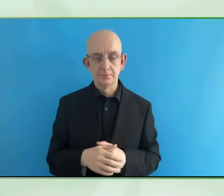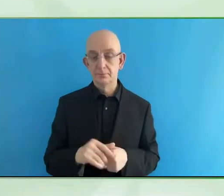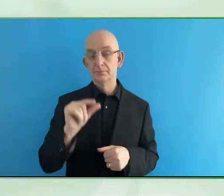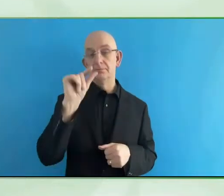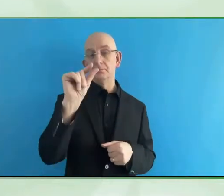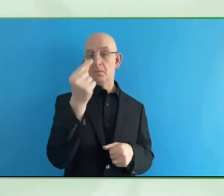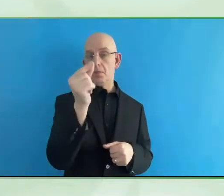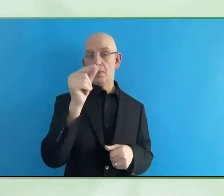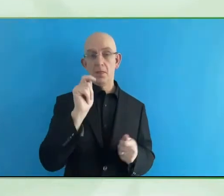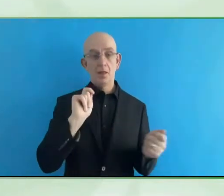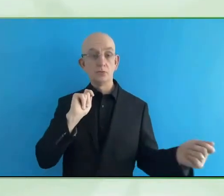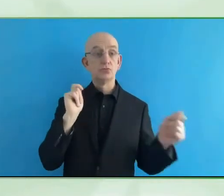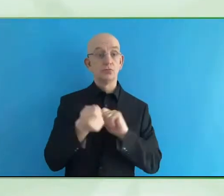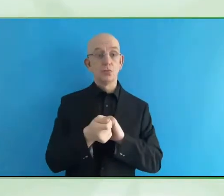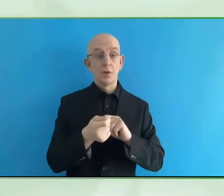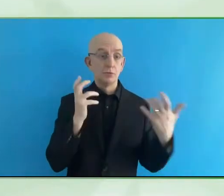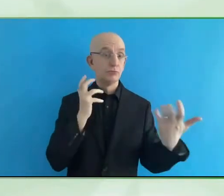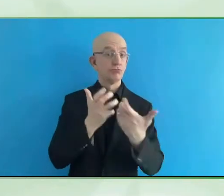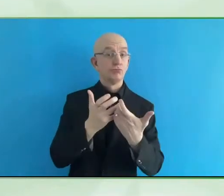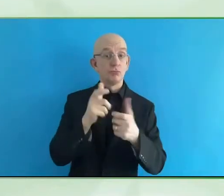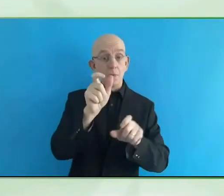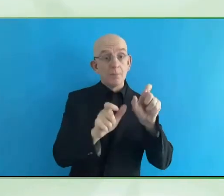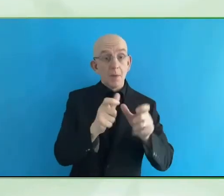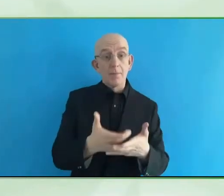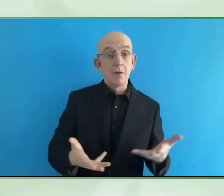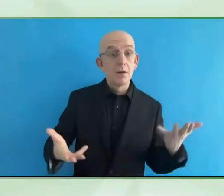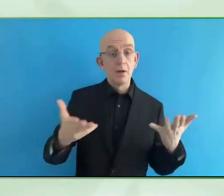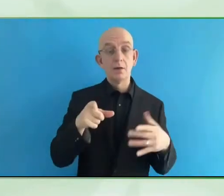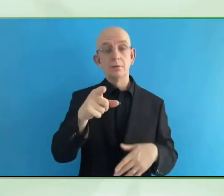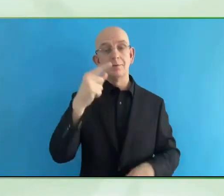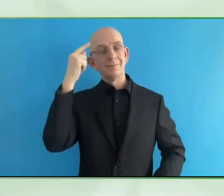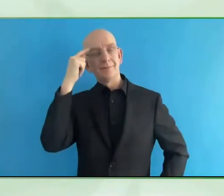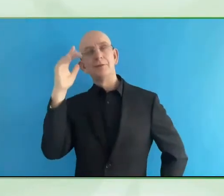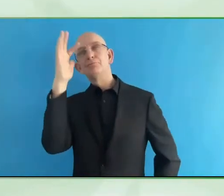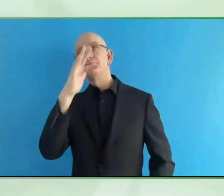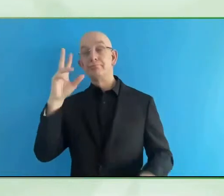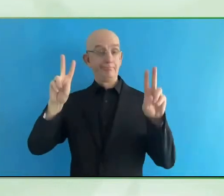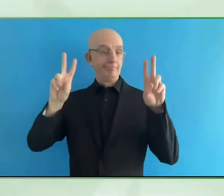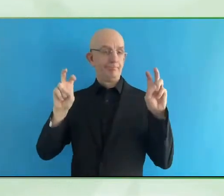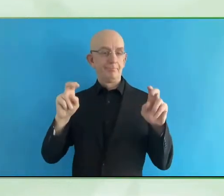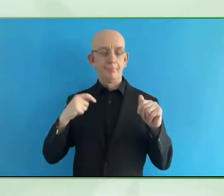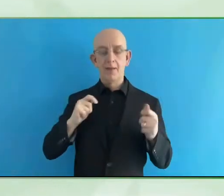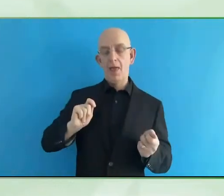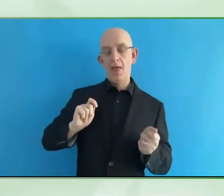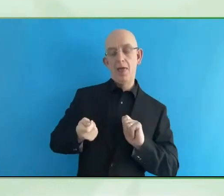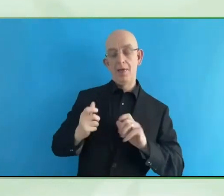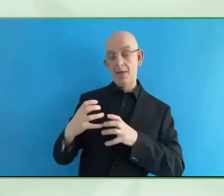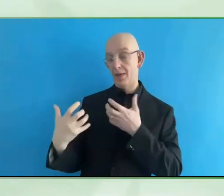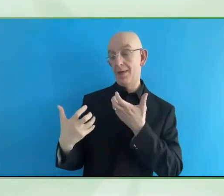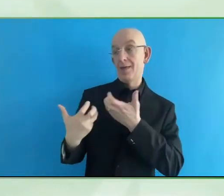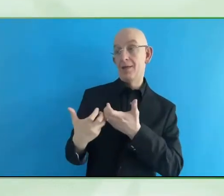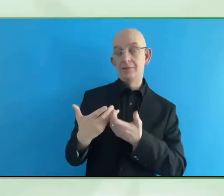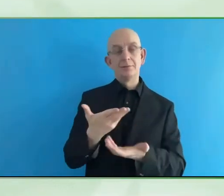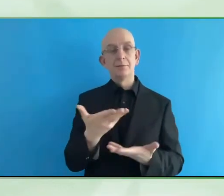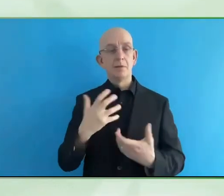If this is something that doesn't exist, it is very hard to scale.